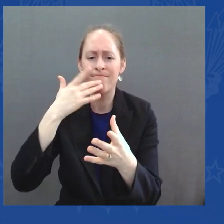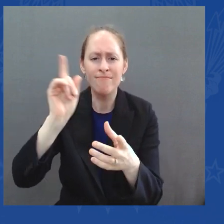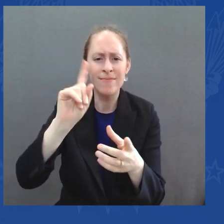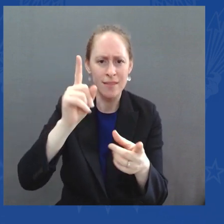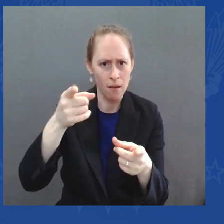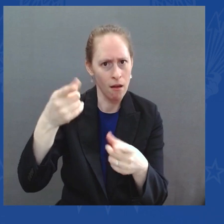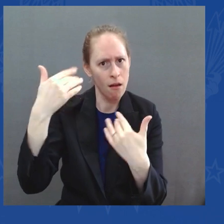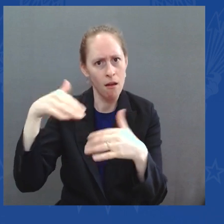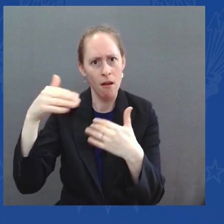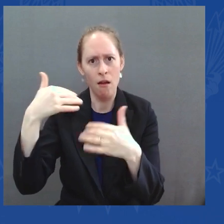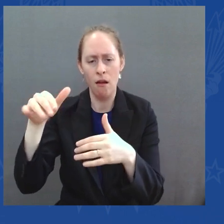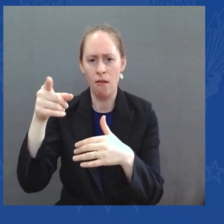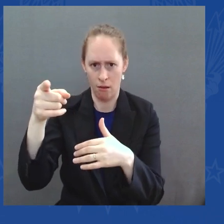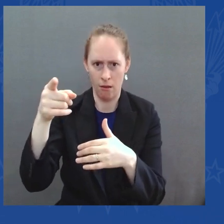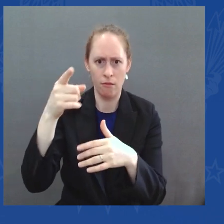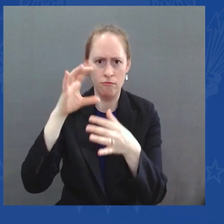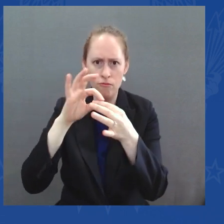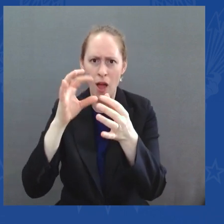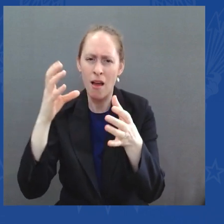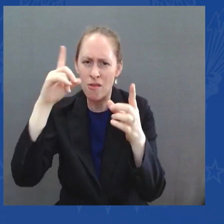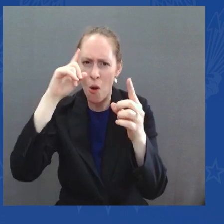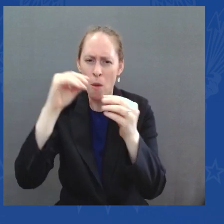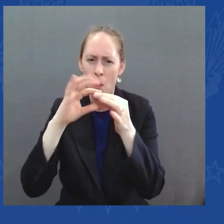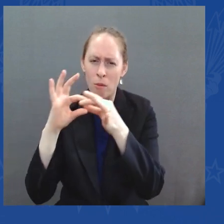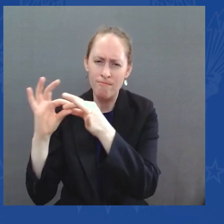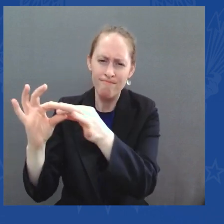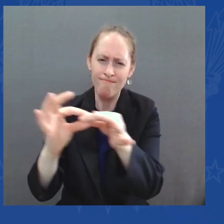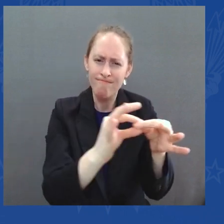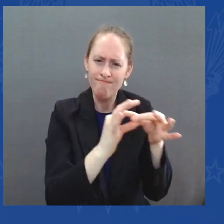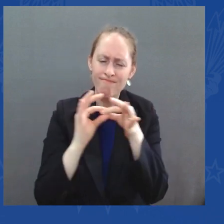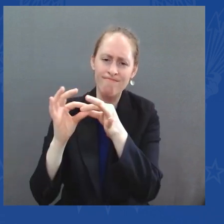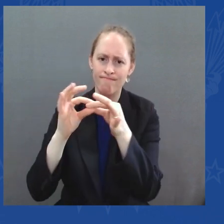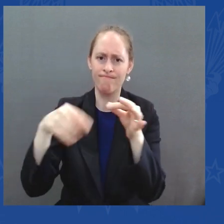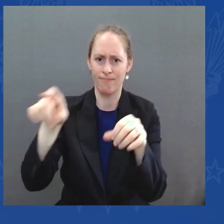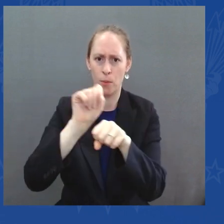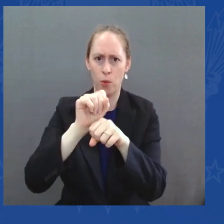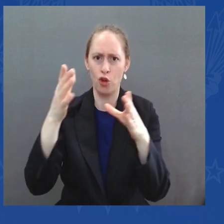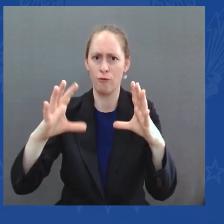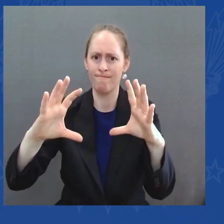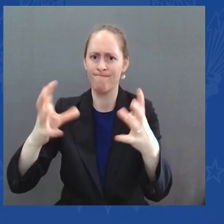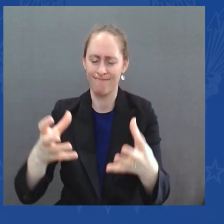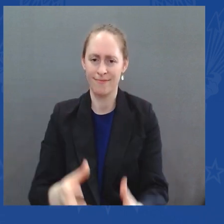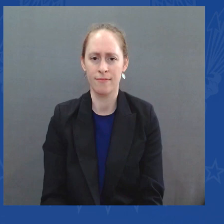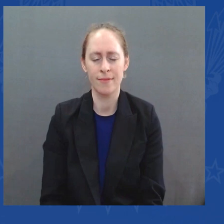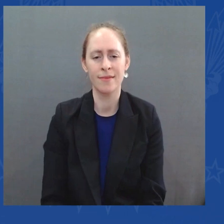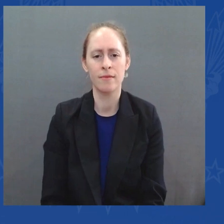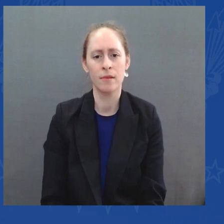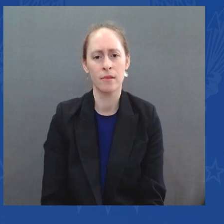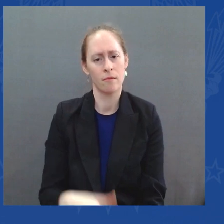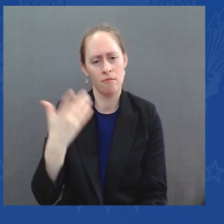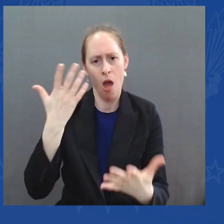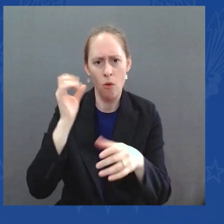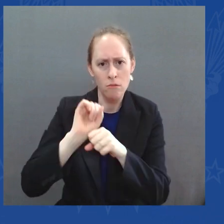At any rate, folks, I spend a lot of time talking about the economy and the record-breaking economic comeback we're -- experienced